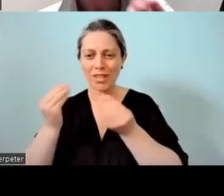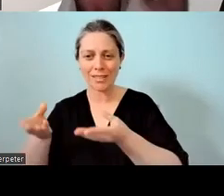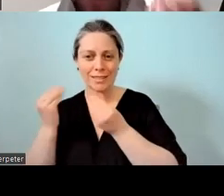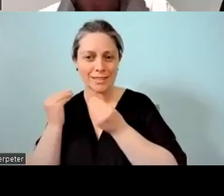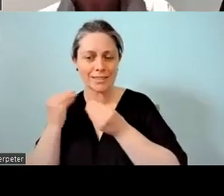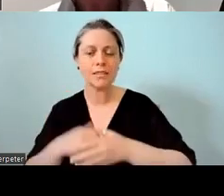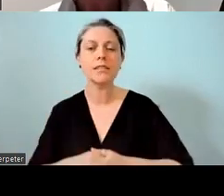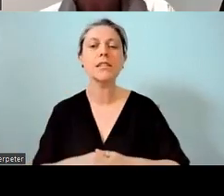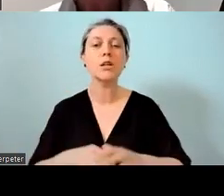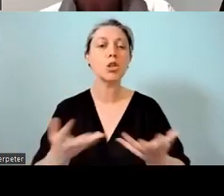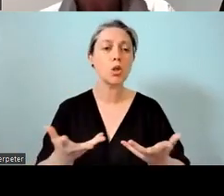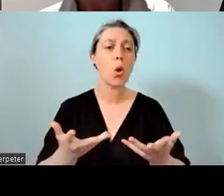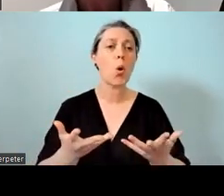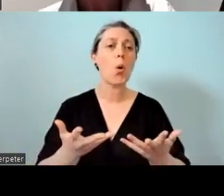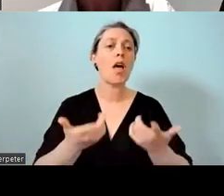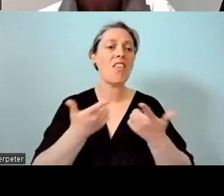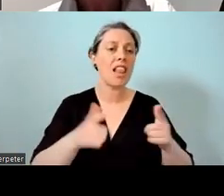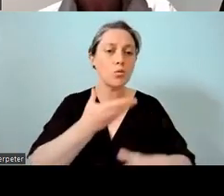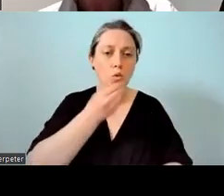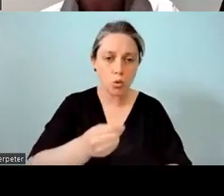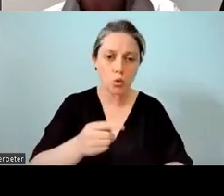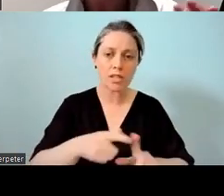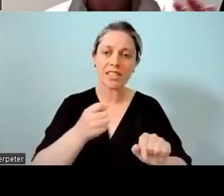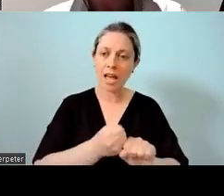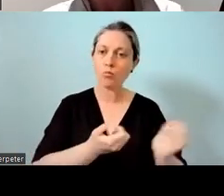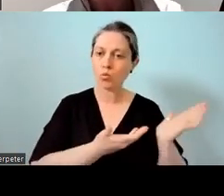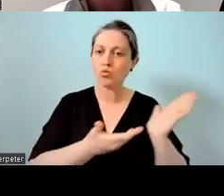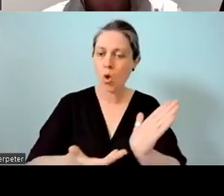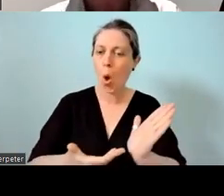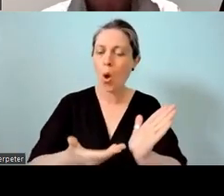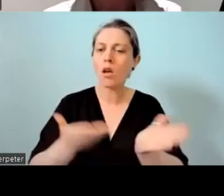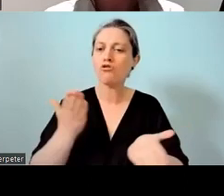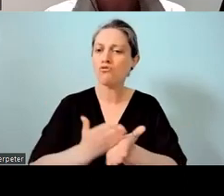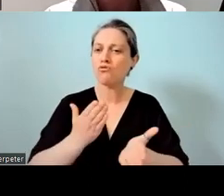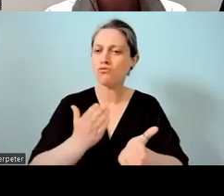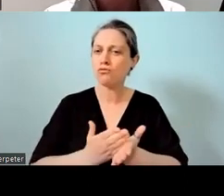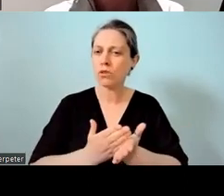the examples that I used really call out the different ways that learners communicate,